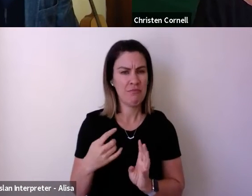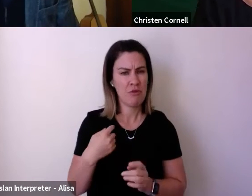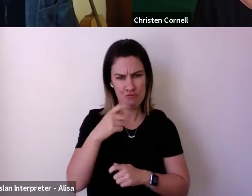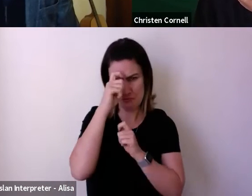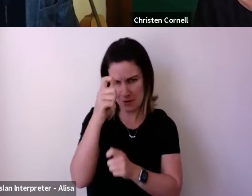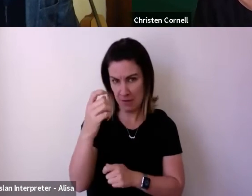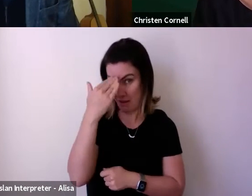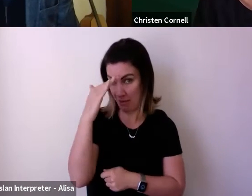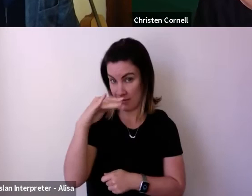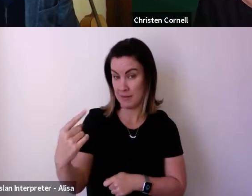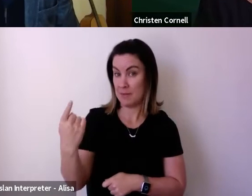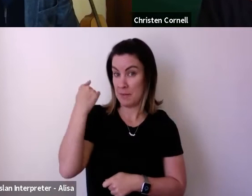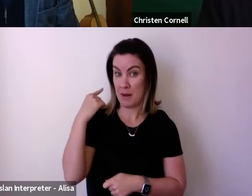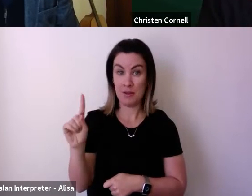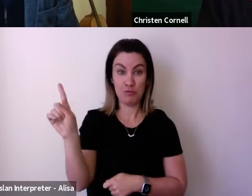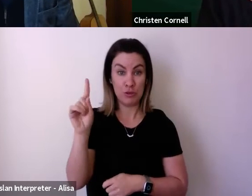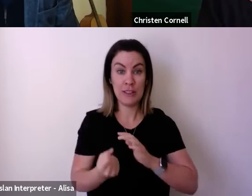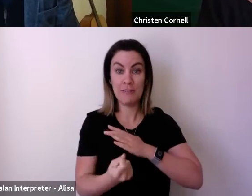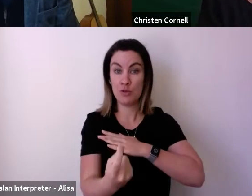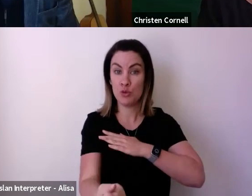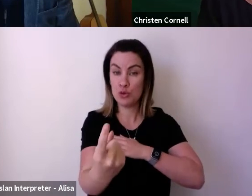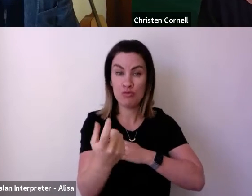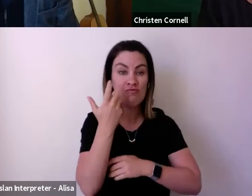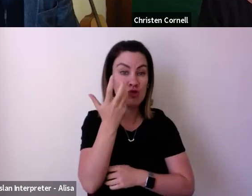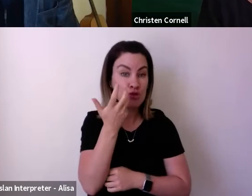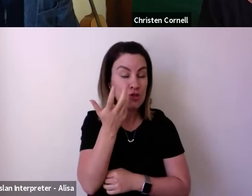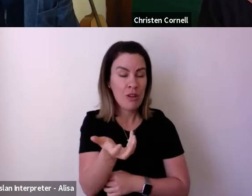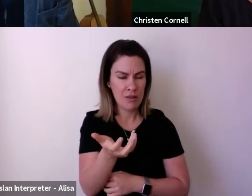Nations peoples present an online in this session today.